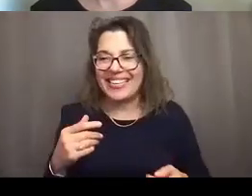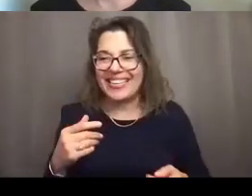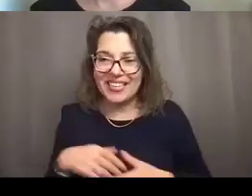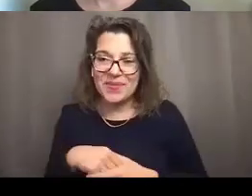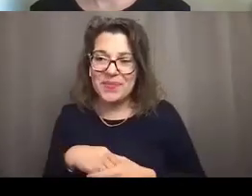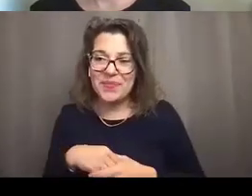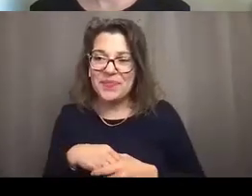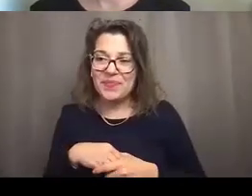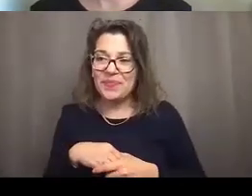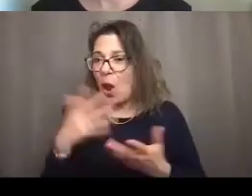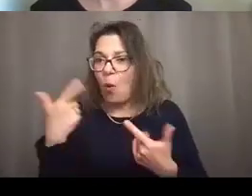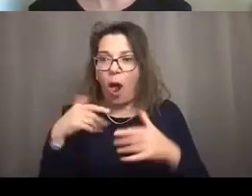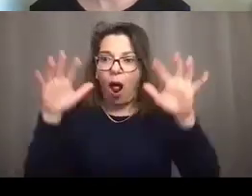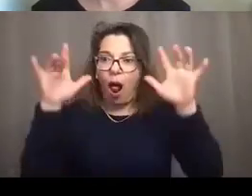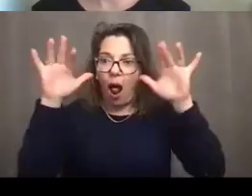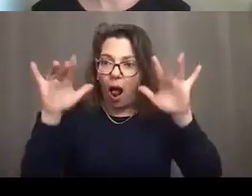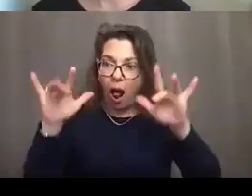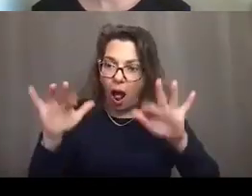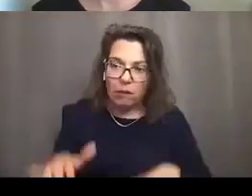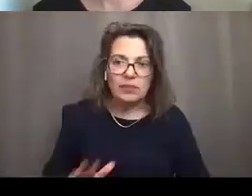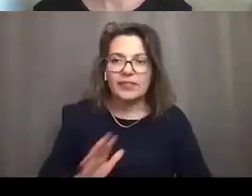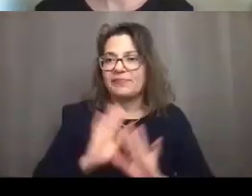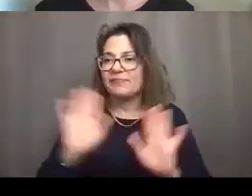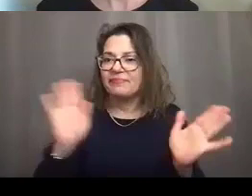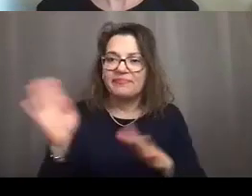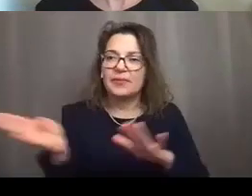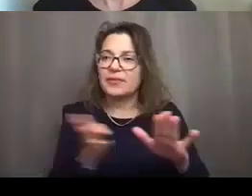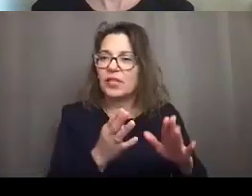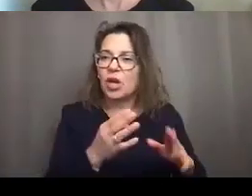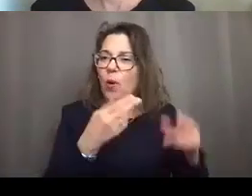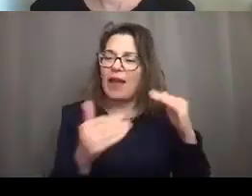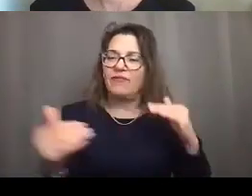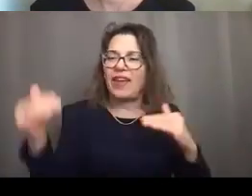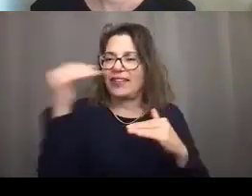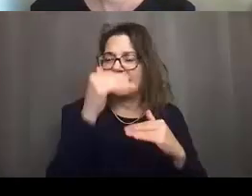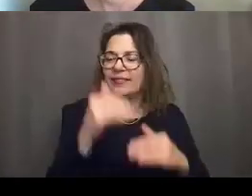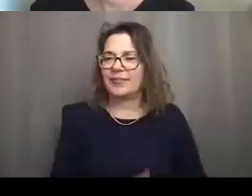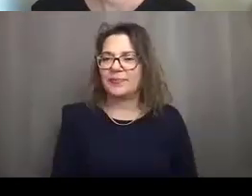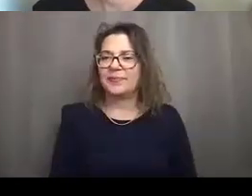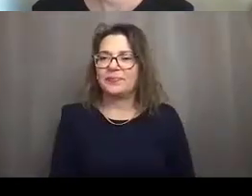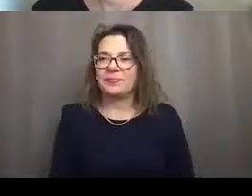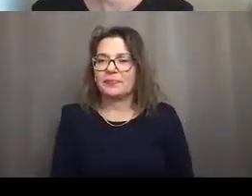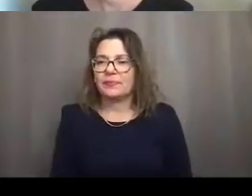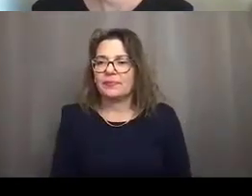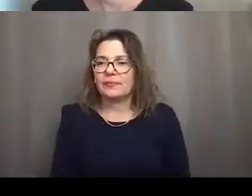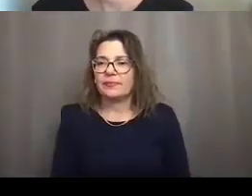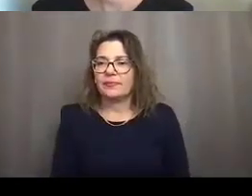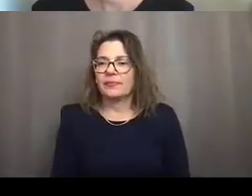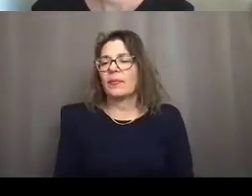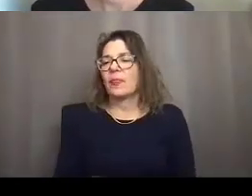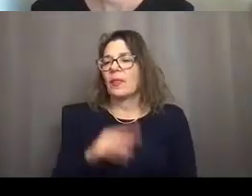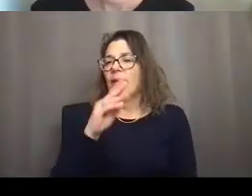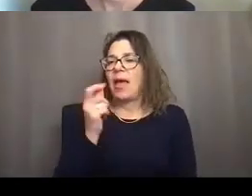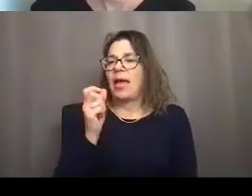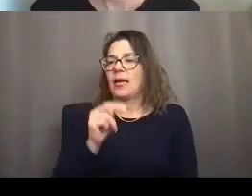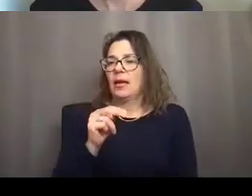long search form then go about it that way. Megan Columbus: So I wonder if you'd be willing to go live for us